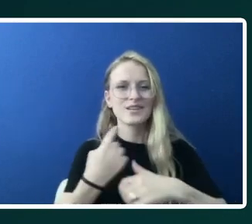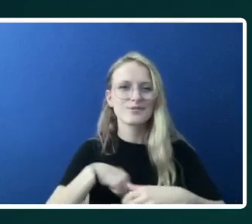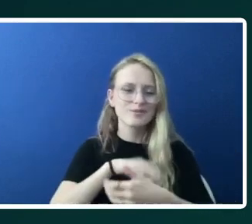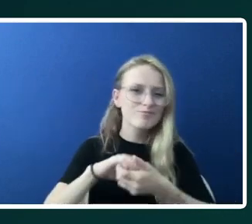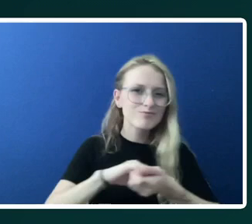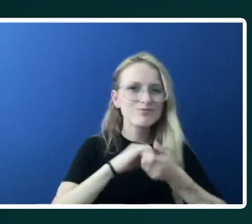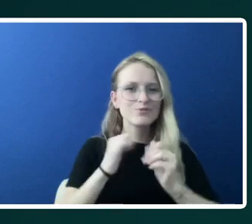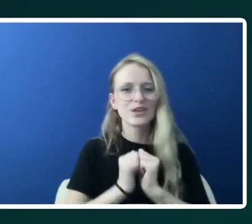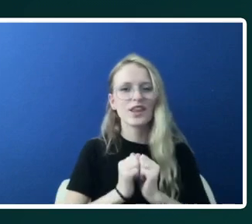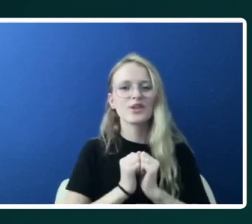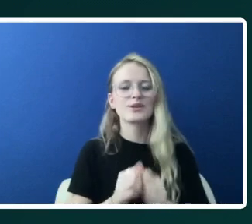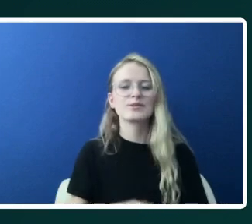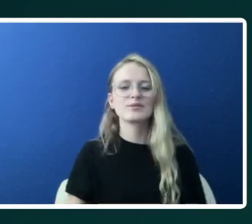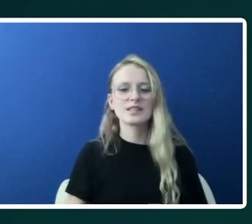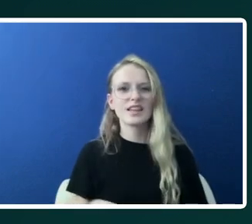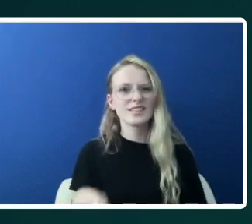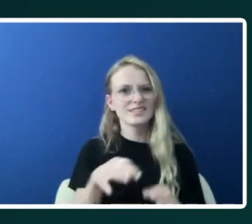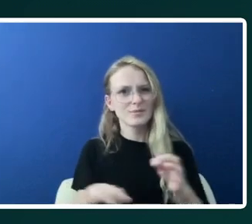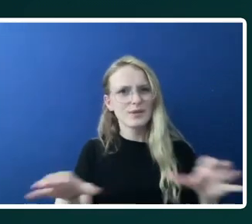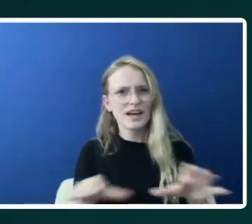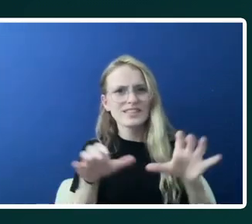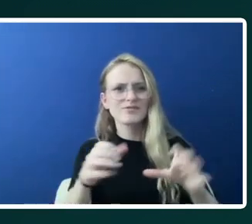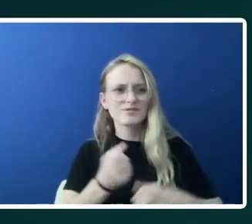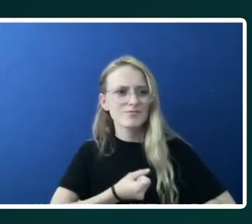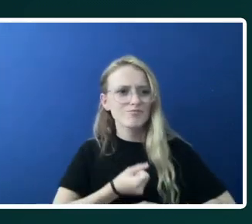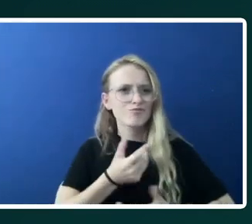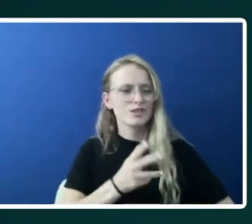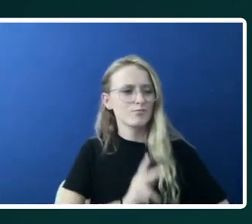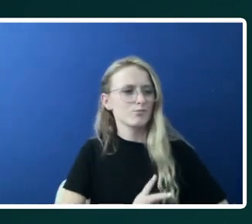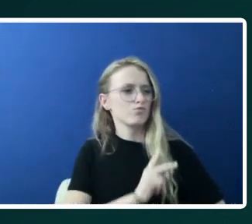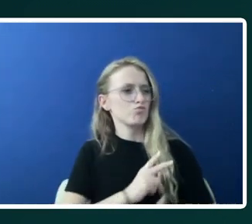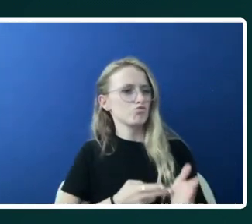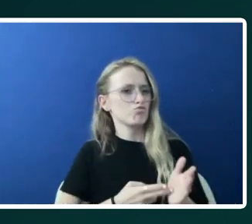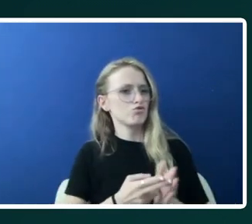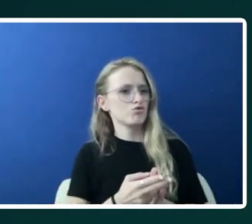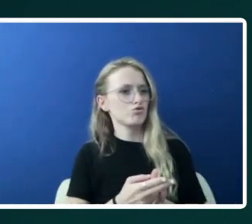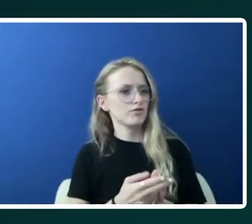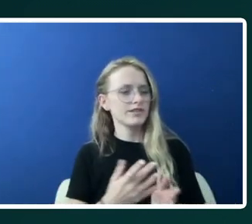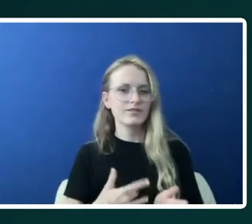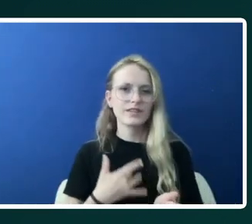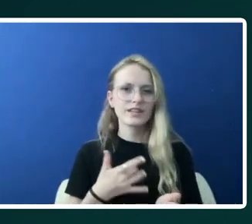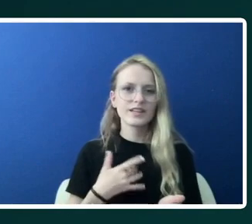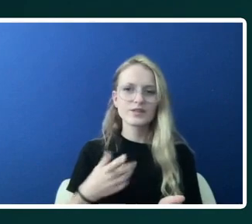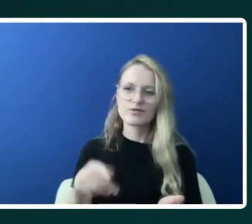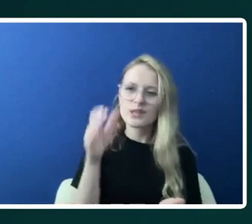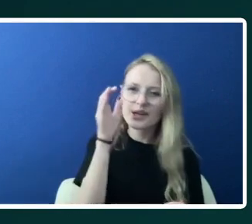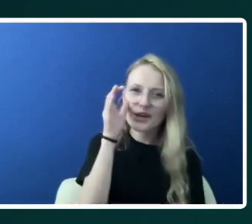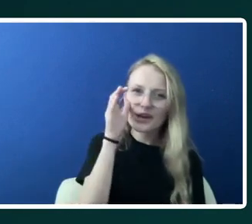activity, expressing a personal truth and feeling heard and valued for it,